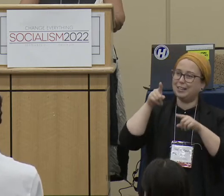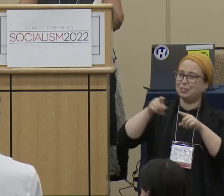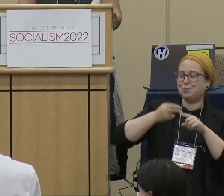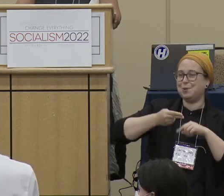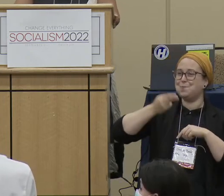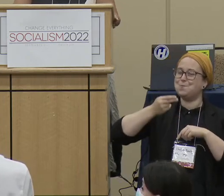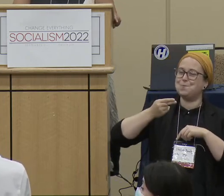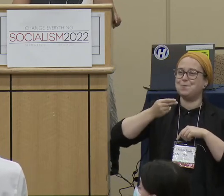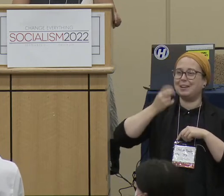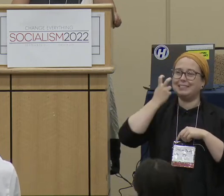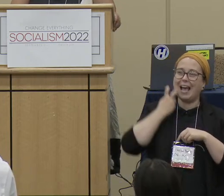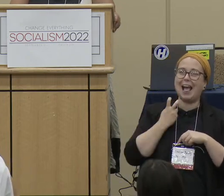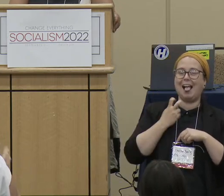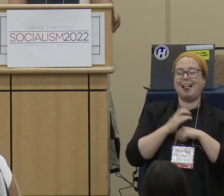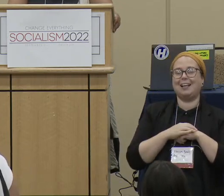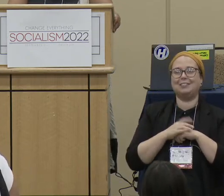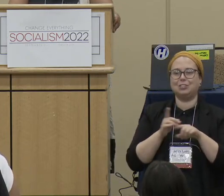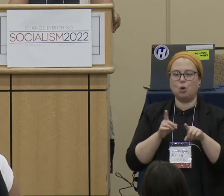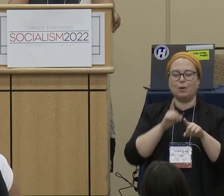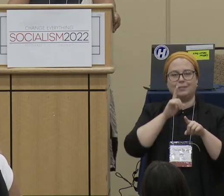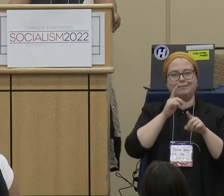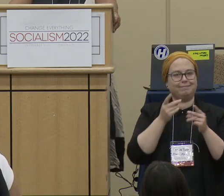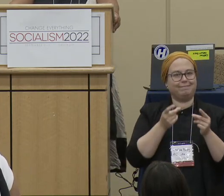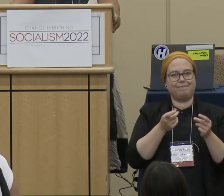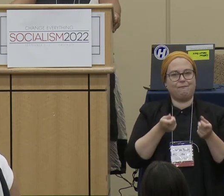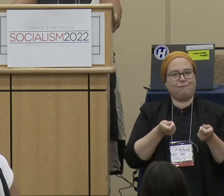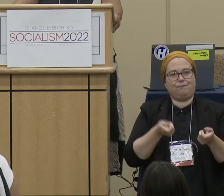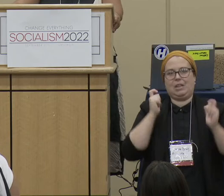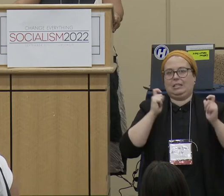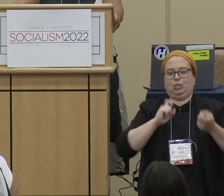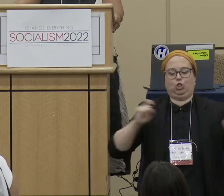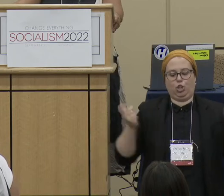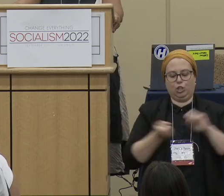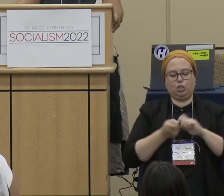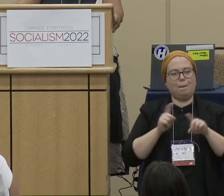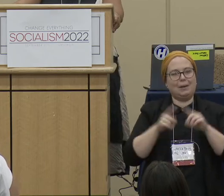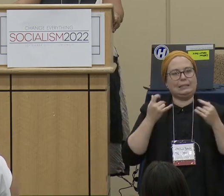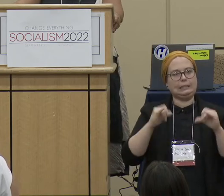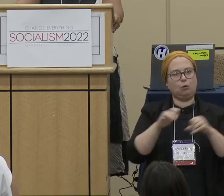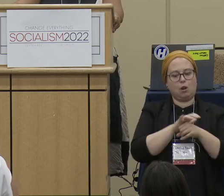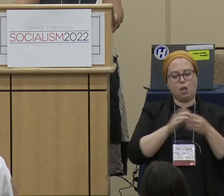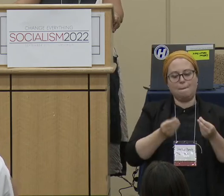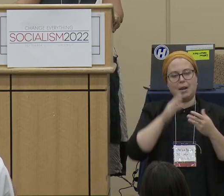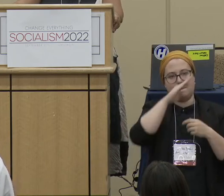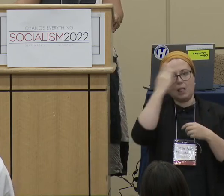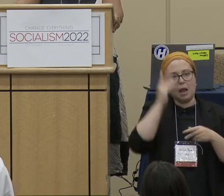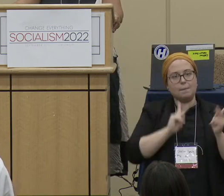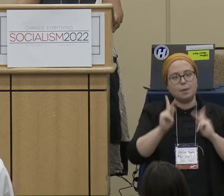Portland, Oregon -- ≫ BARBARA: Really raising hell out there in Portland. ≫ It's rapidly changing, but